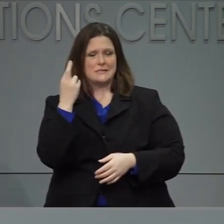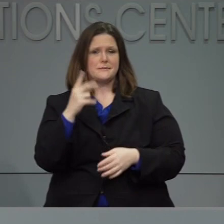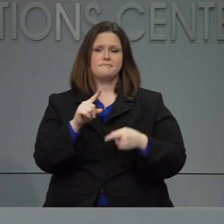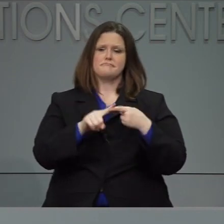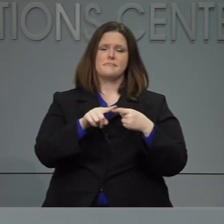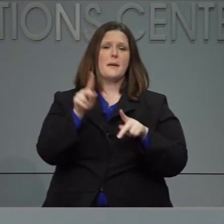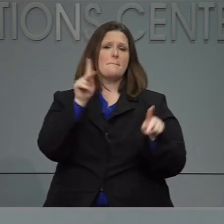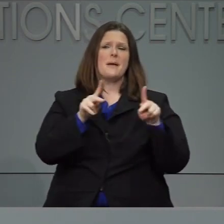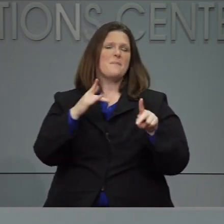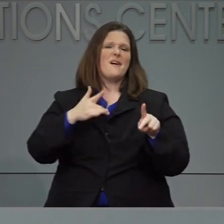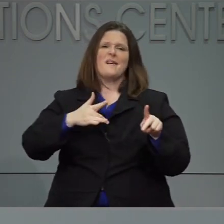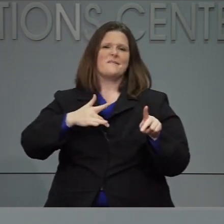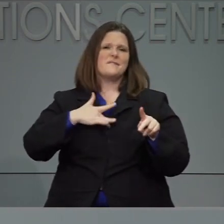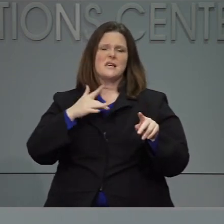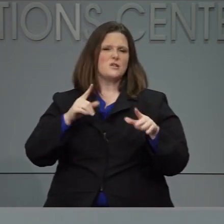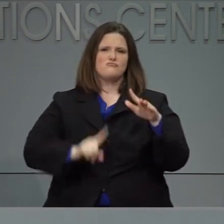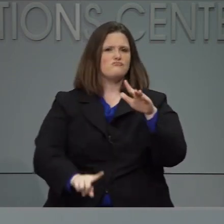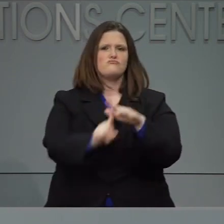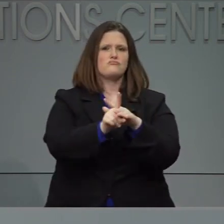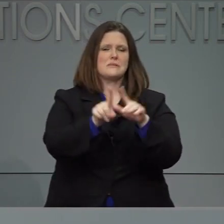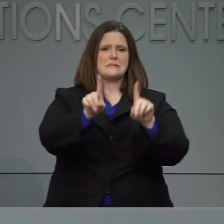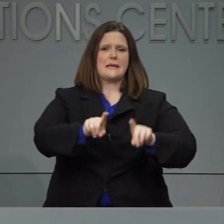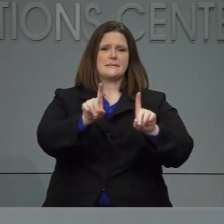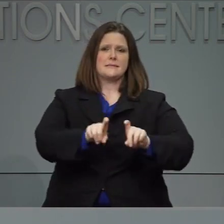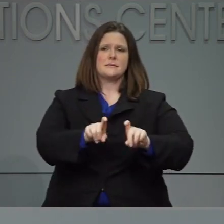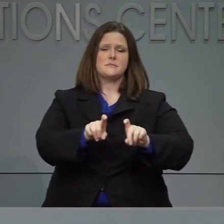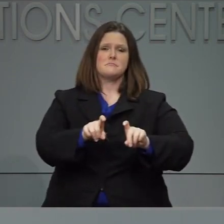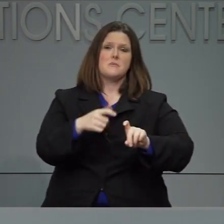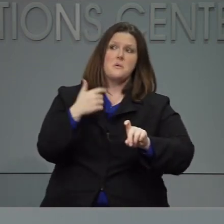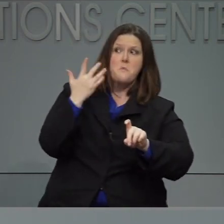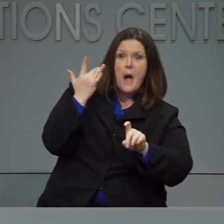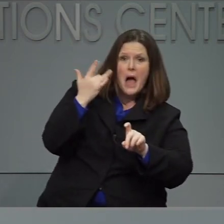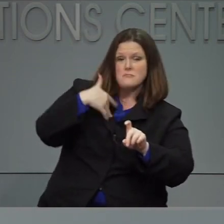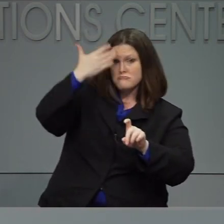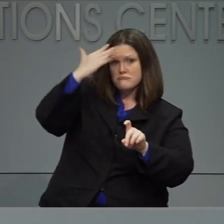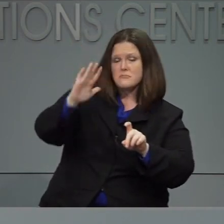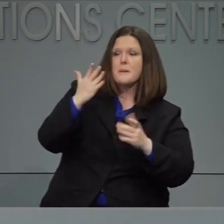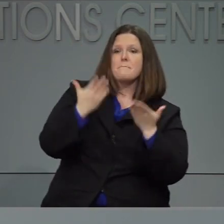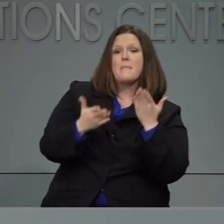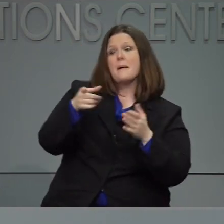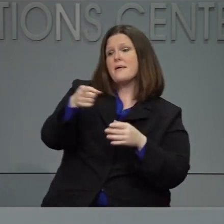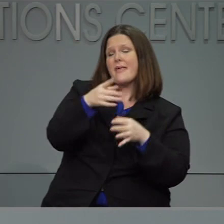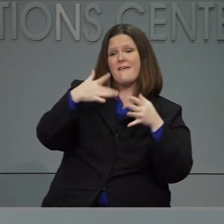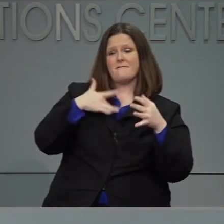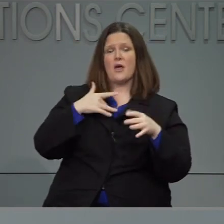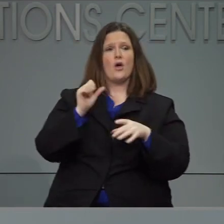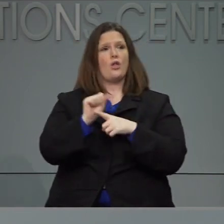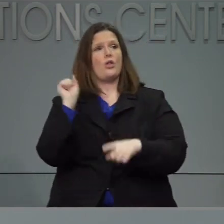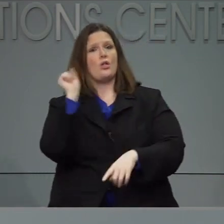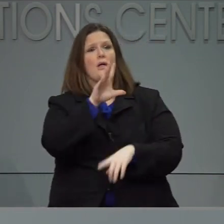GET TESTED. WE'RE NOT SURE IF THEY STILL THINK THAT TESTING RESULTS ARE TAKING A LONG TIME TO COME BACK WHICH THEY'RE NOT